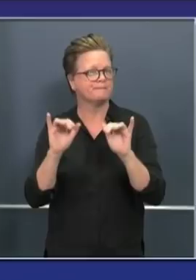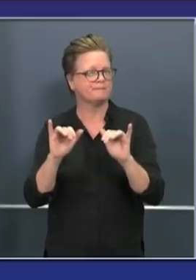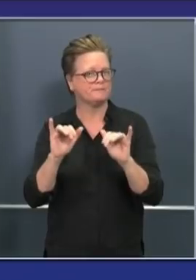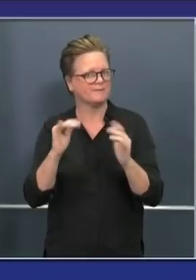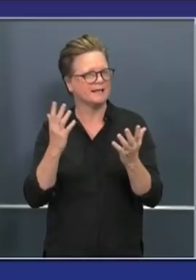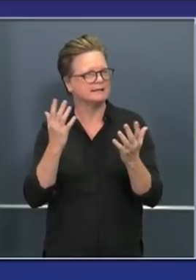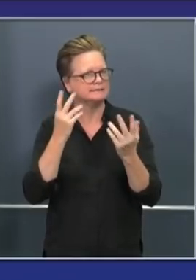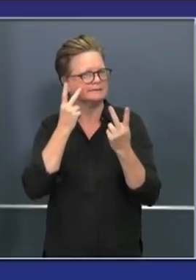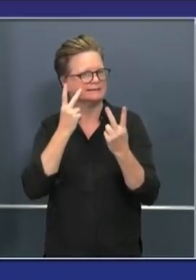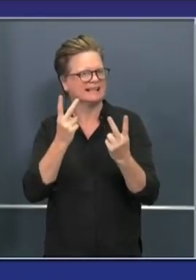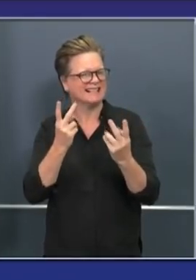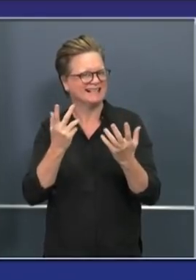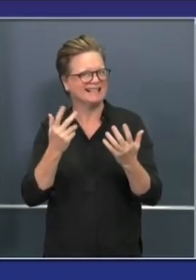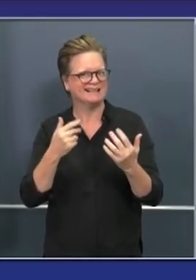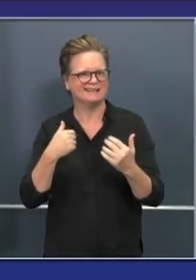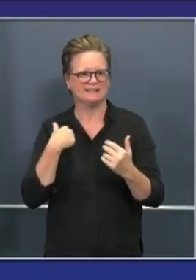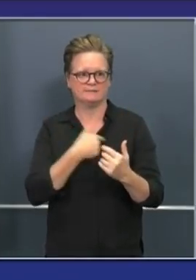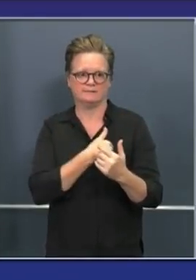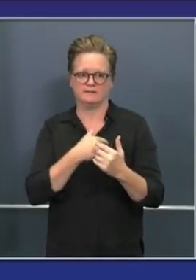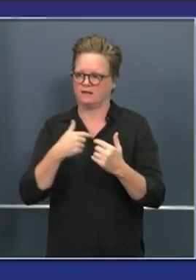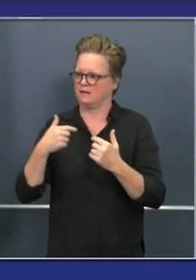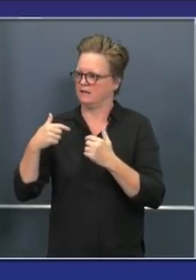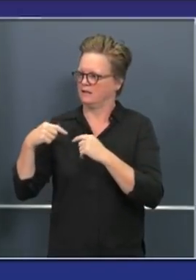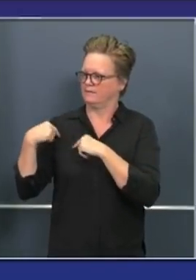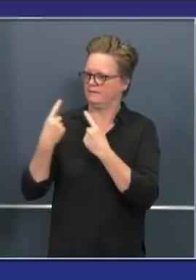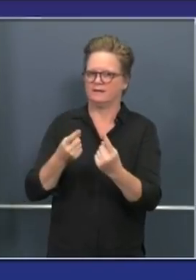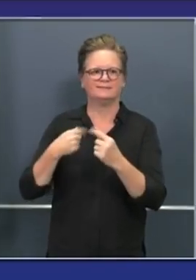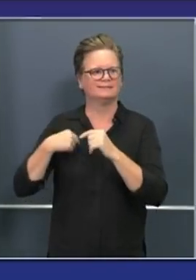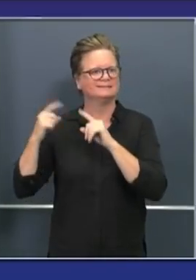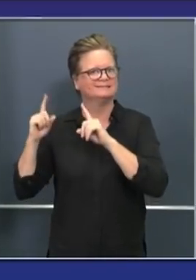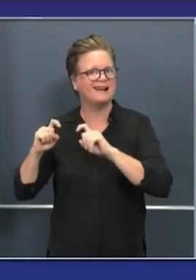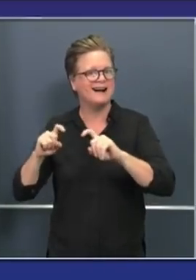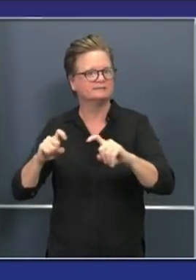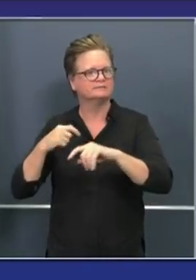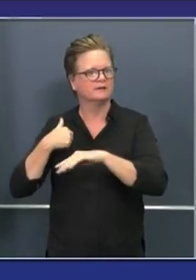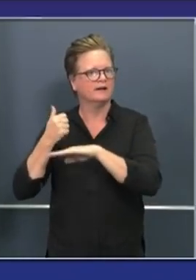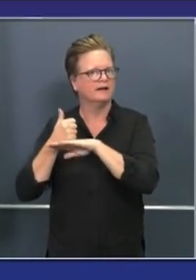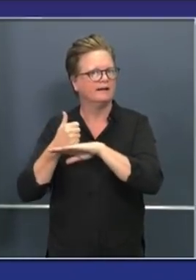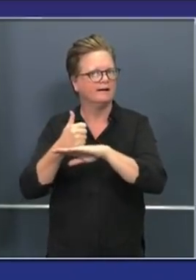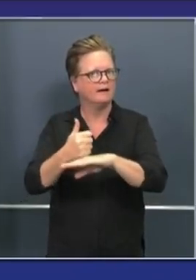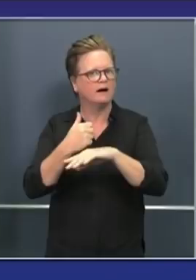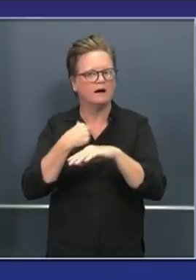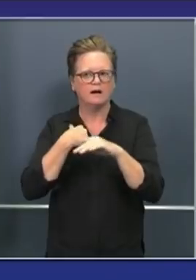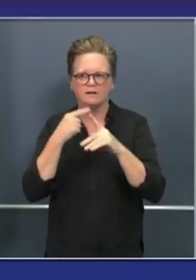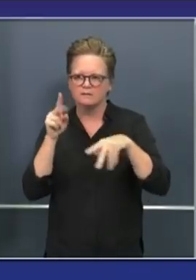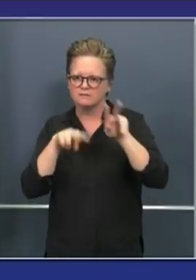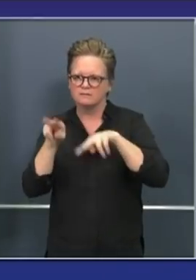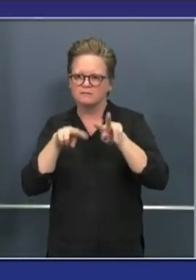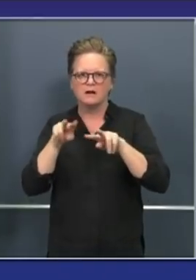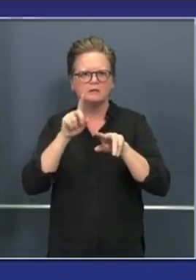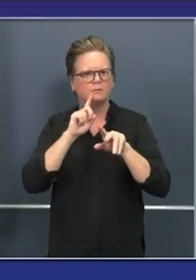SAID IT WAS ROUGHLY ABOUT THAT AS WELL. JUST TO GIVE YOU AN INDICATION,